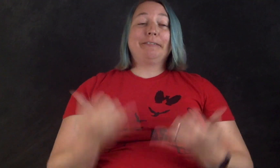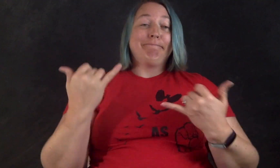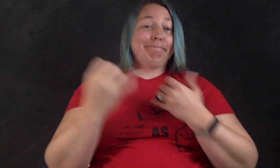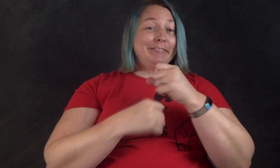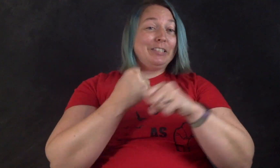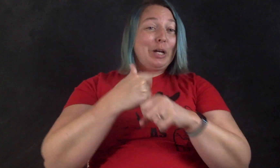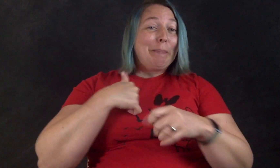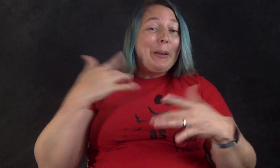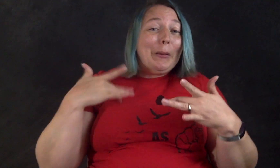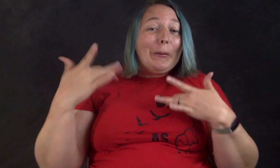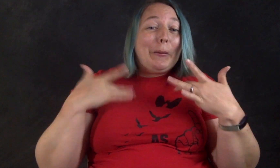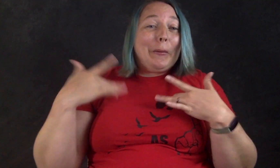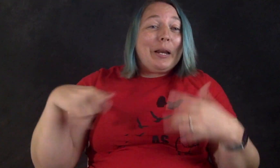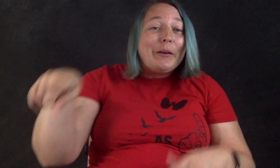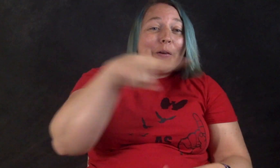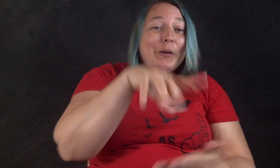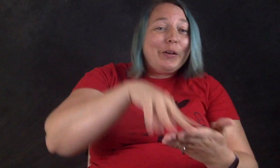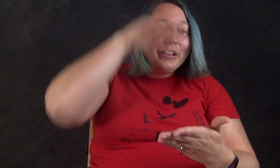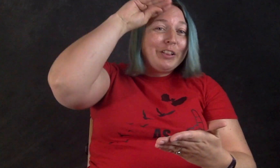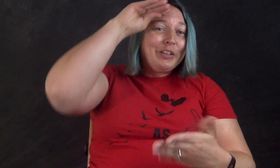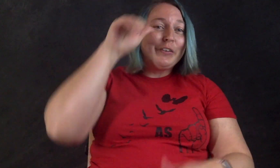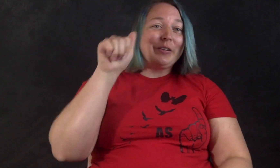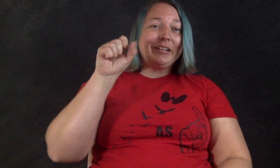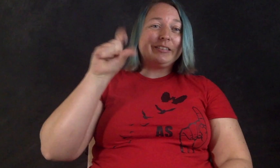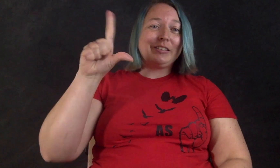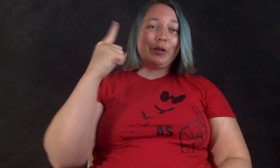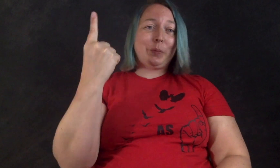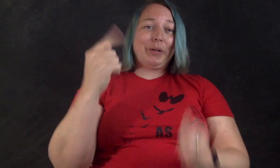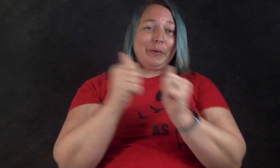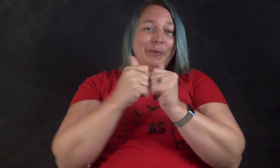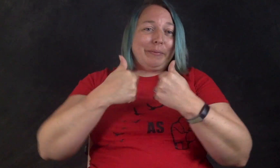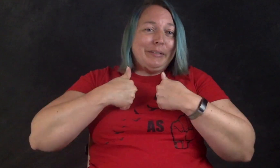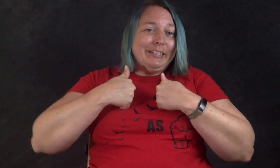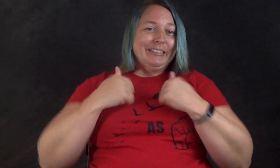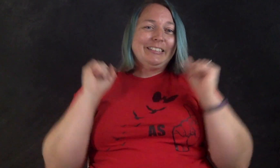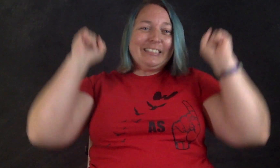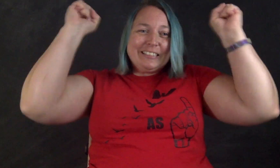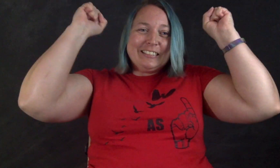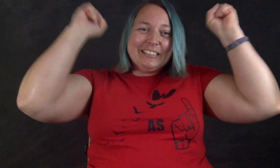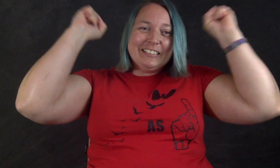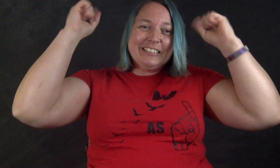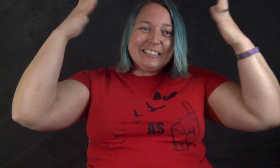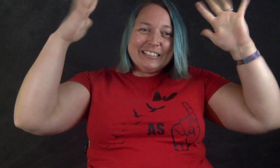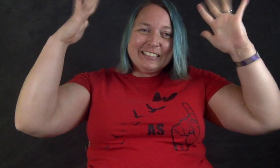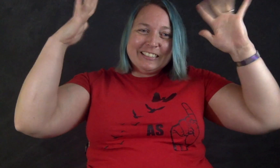This year, I'm really excited to work with you for ASL 1. Yay!